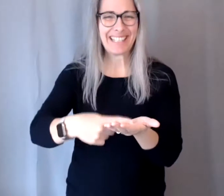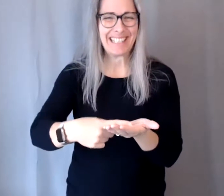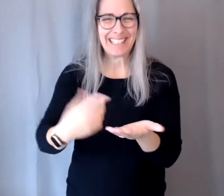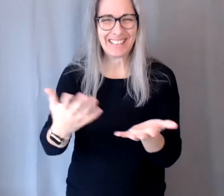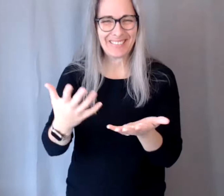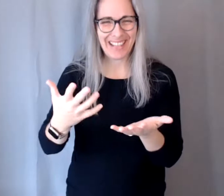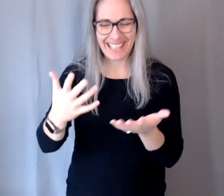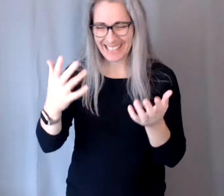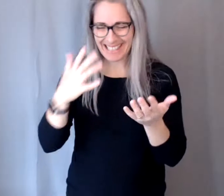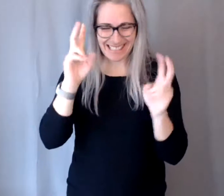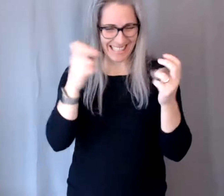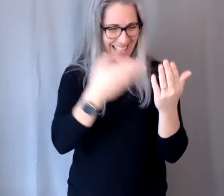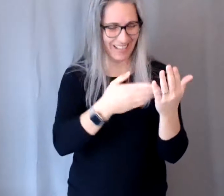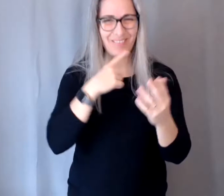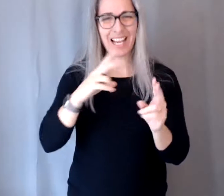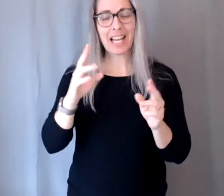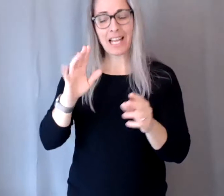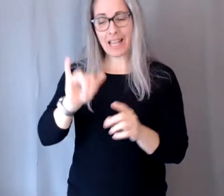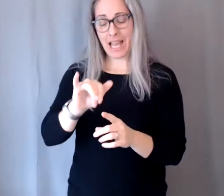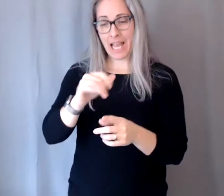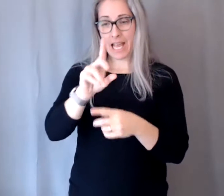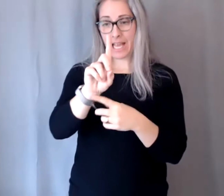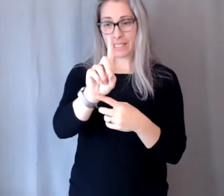disability is produced in rehabilitation context